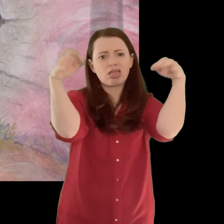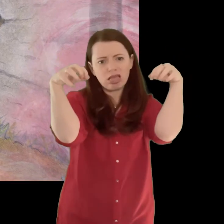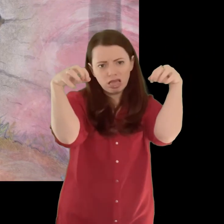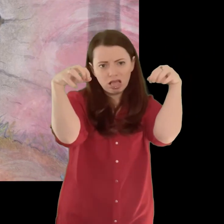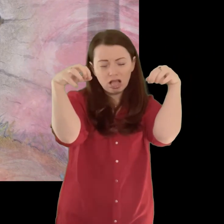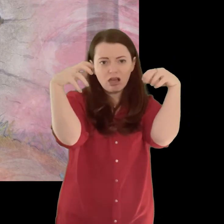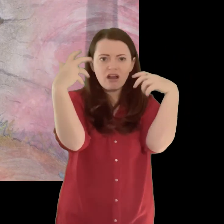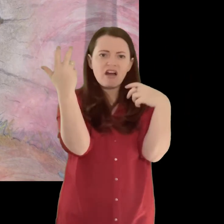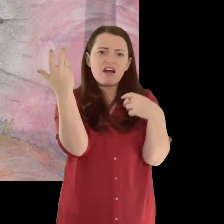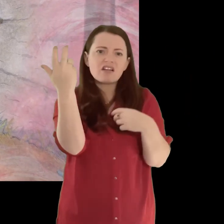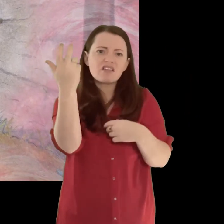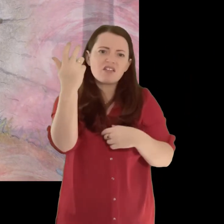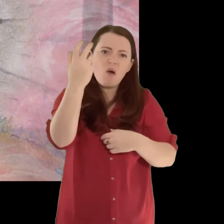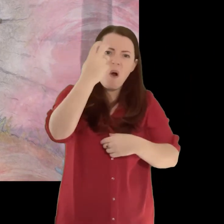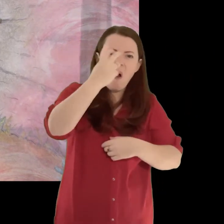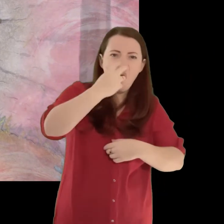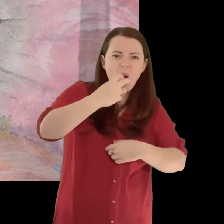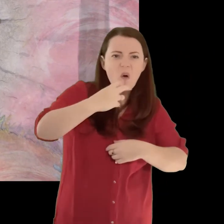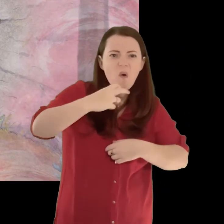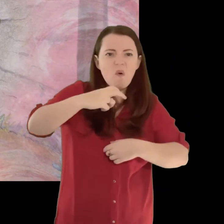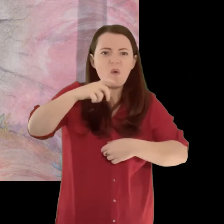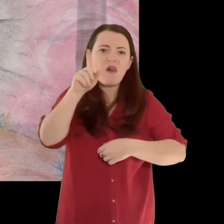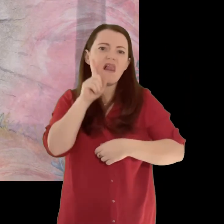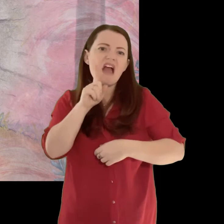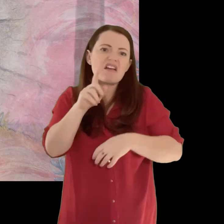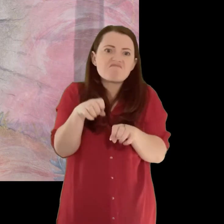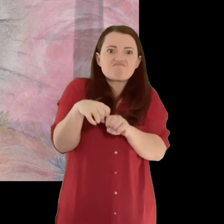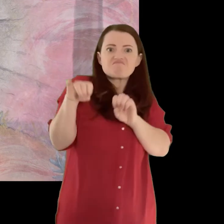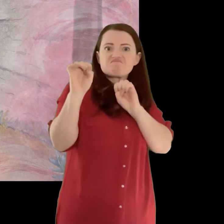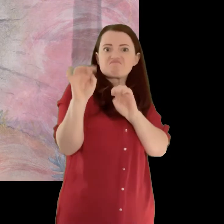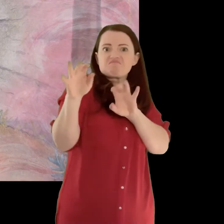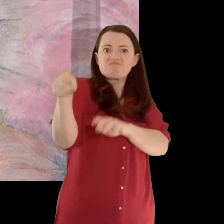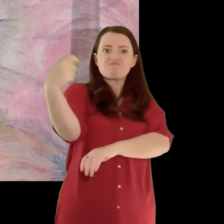as the wizened old hand of the sorcerer held up the wand and